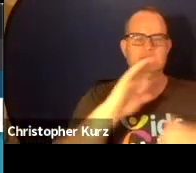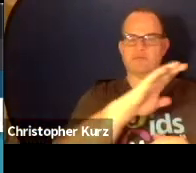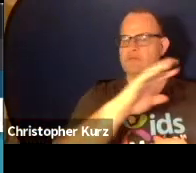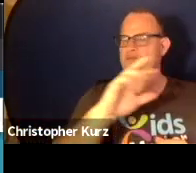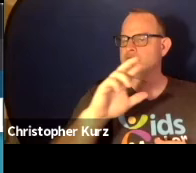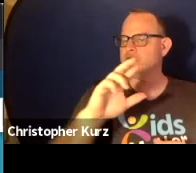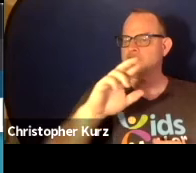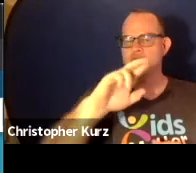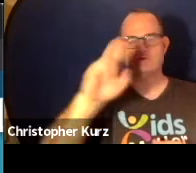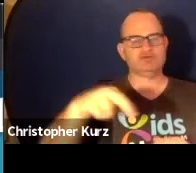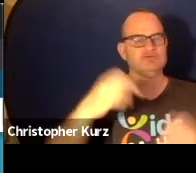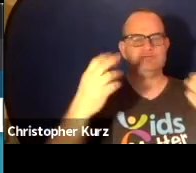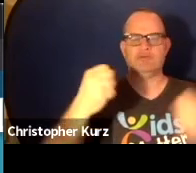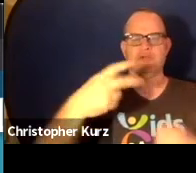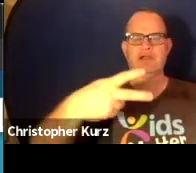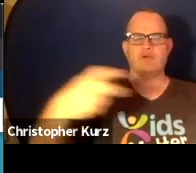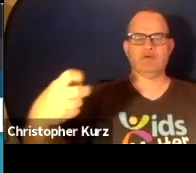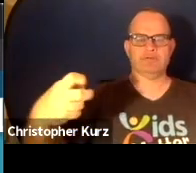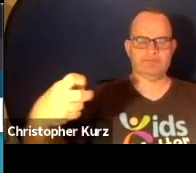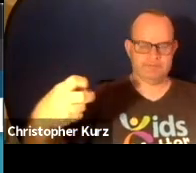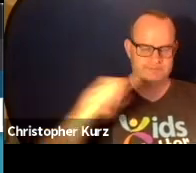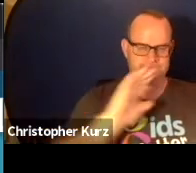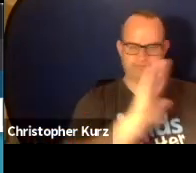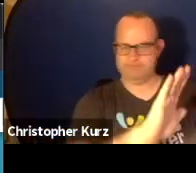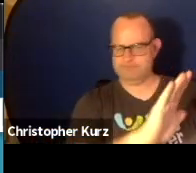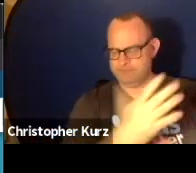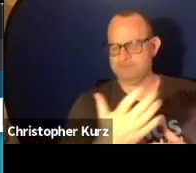fingerspelling, and if you've been to Rochester you may